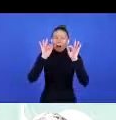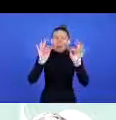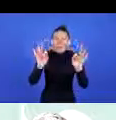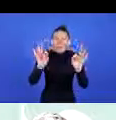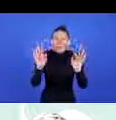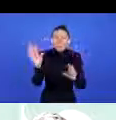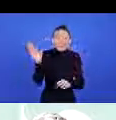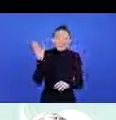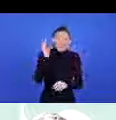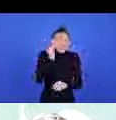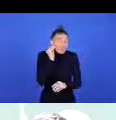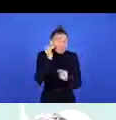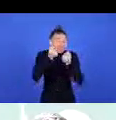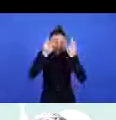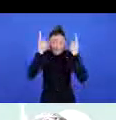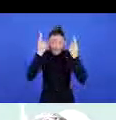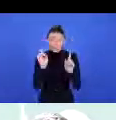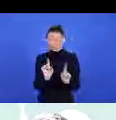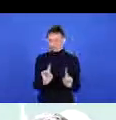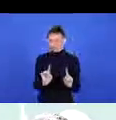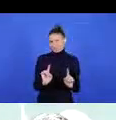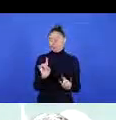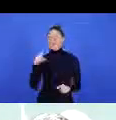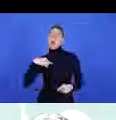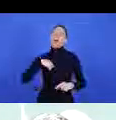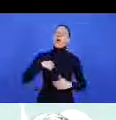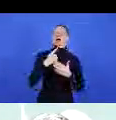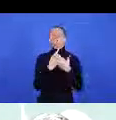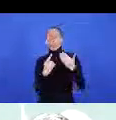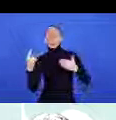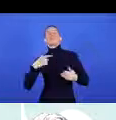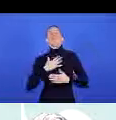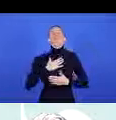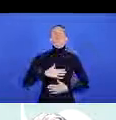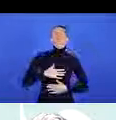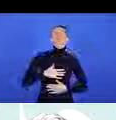but I didn't understand many things because I didn't